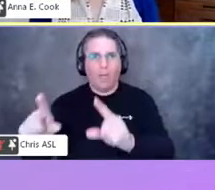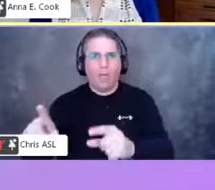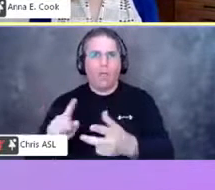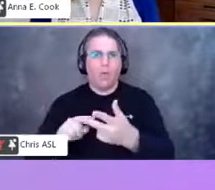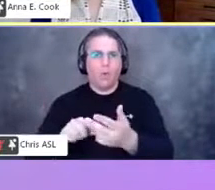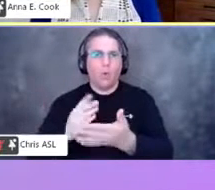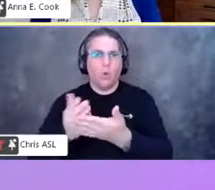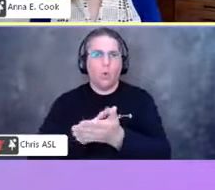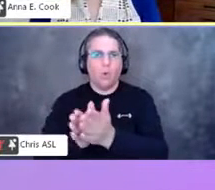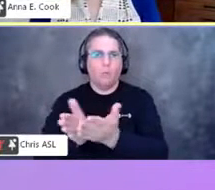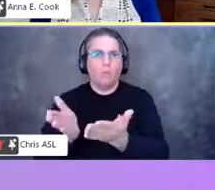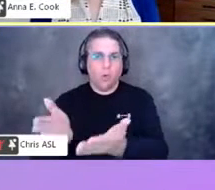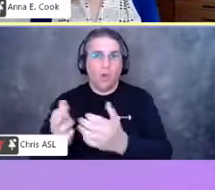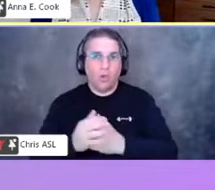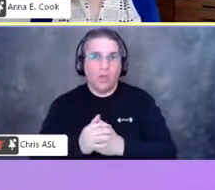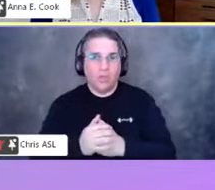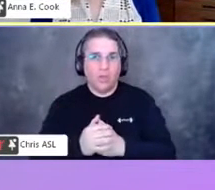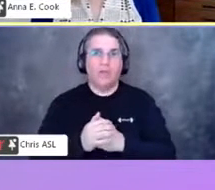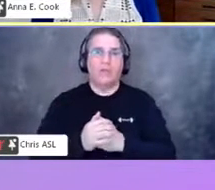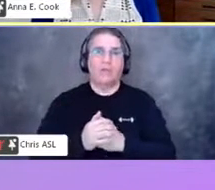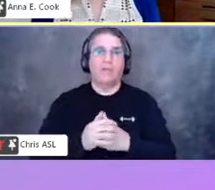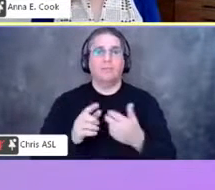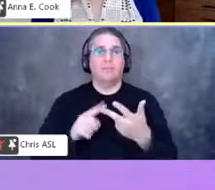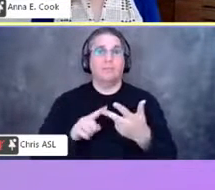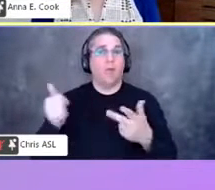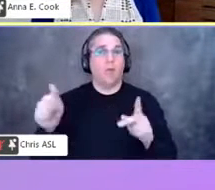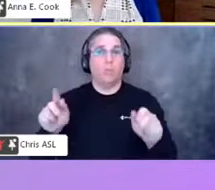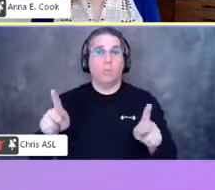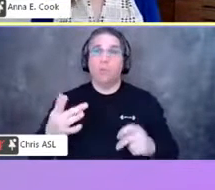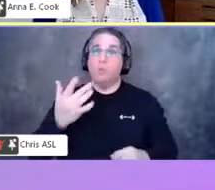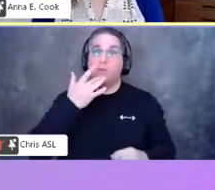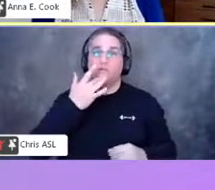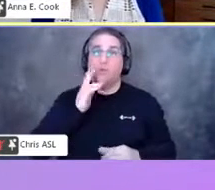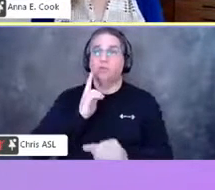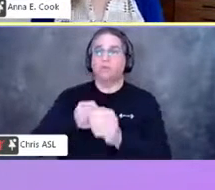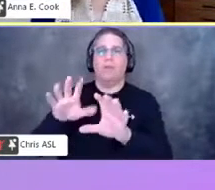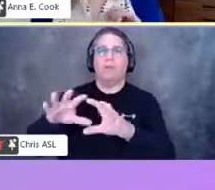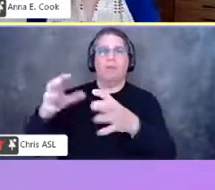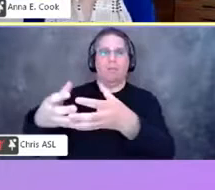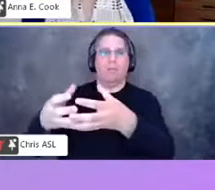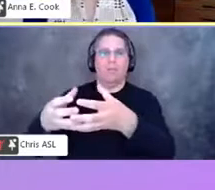class where they receive structured and guided learning all of these different